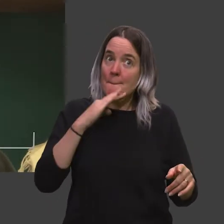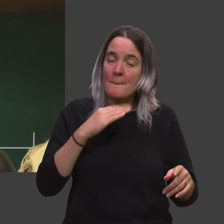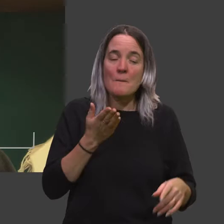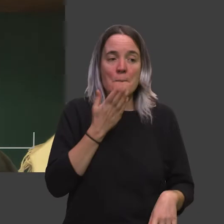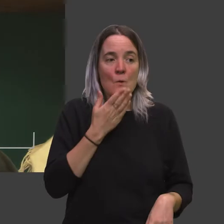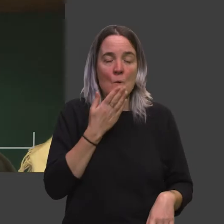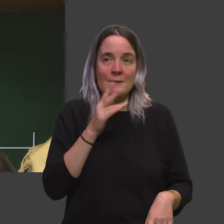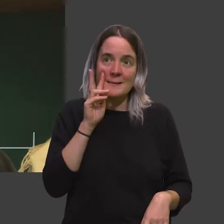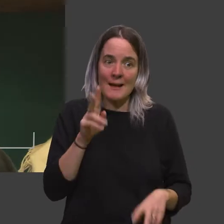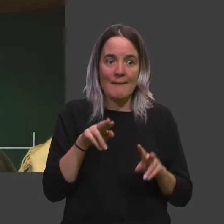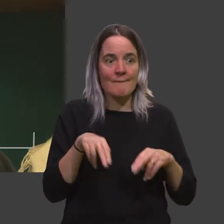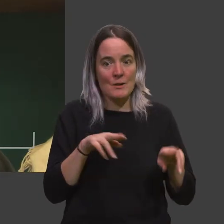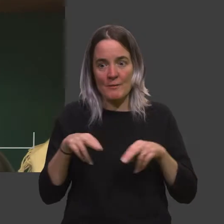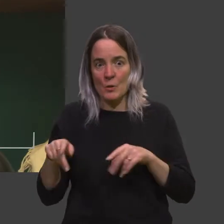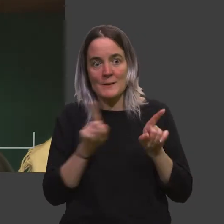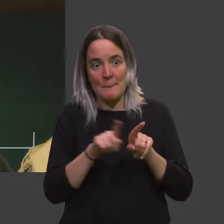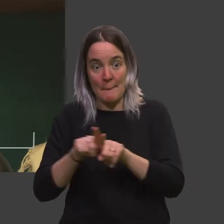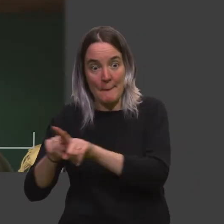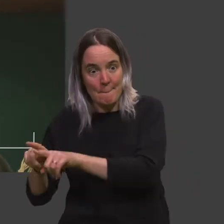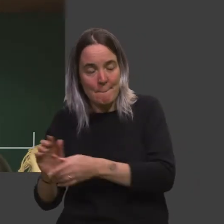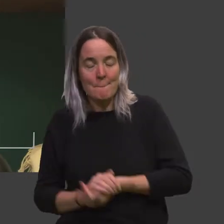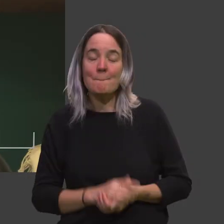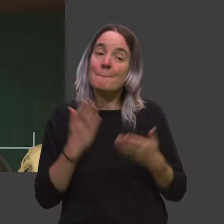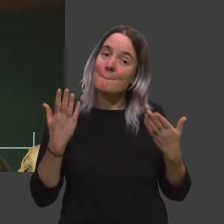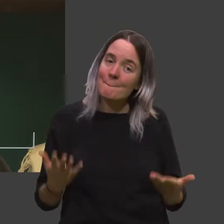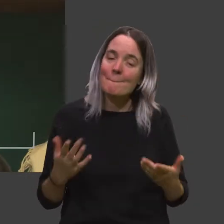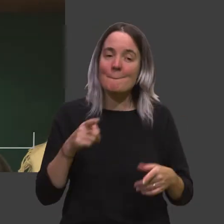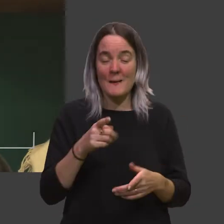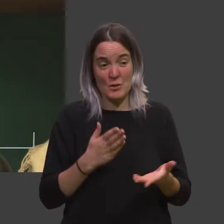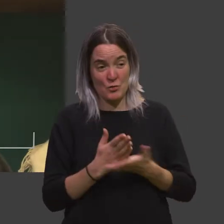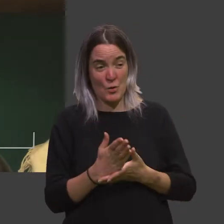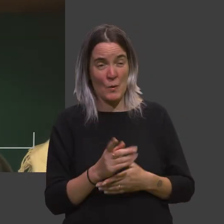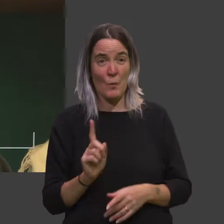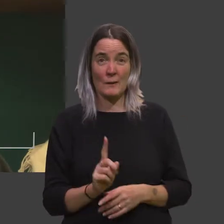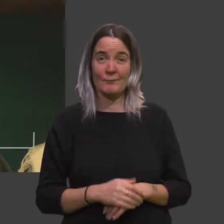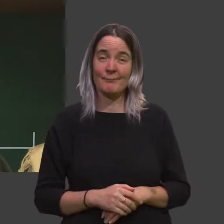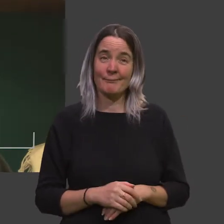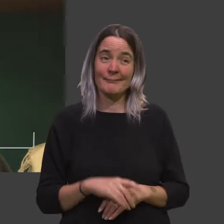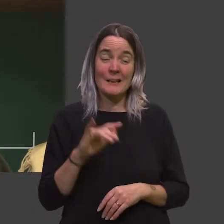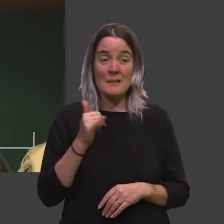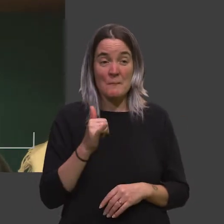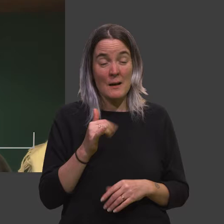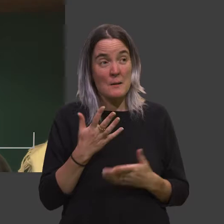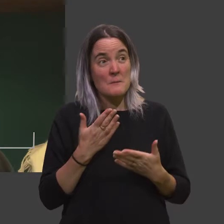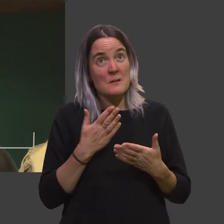But, well the truth is, some days it's hard to be grateful for anything.